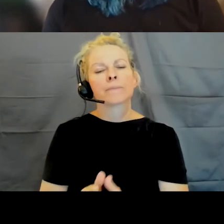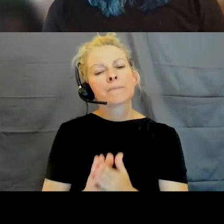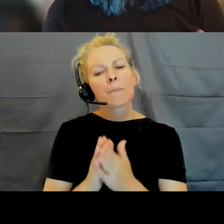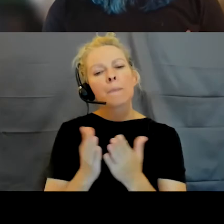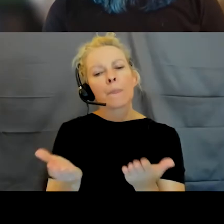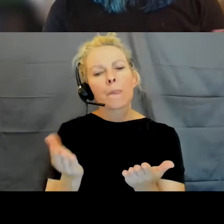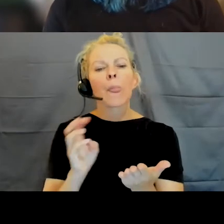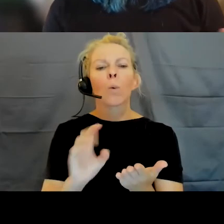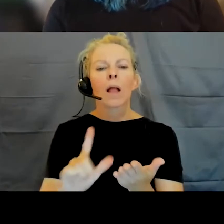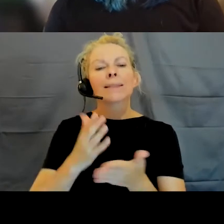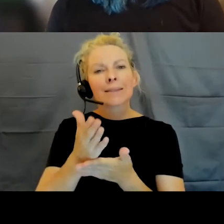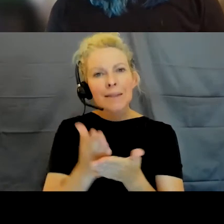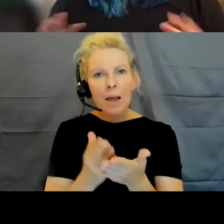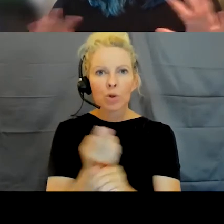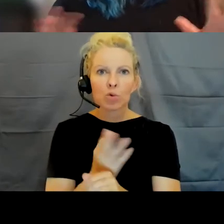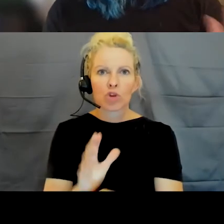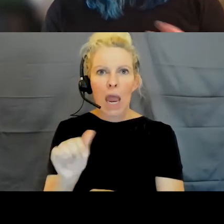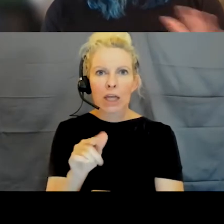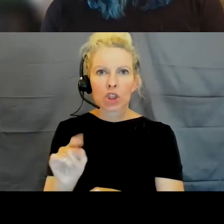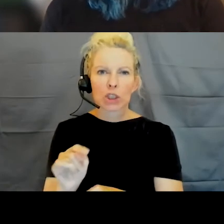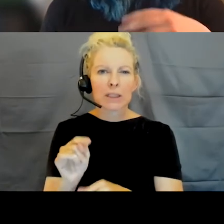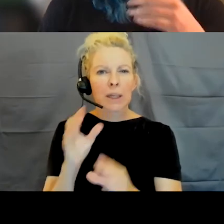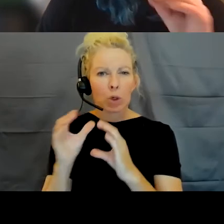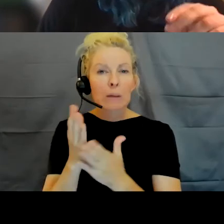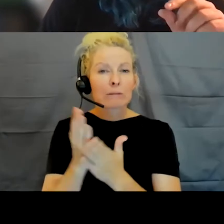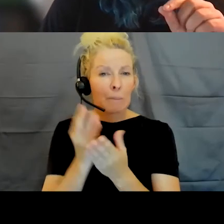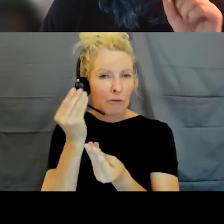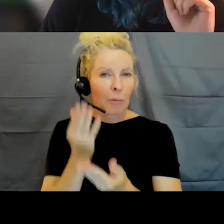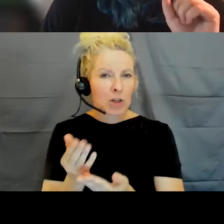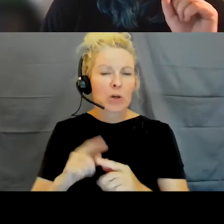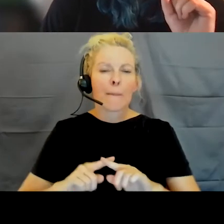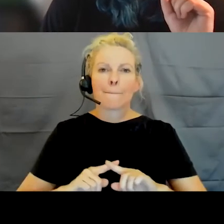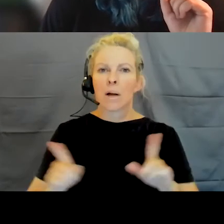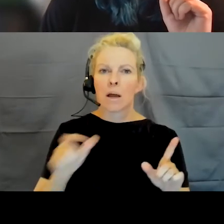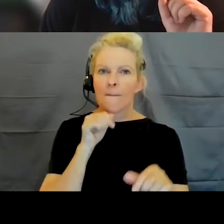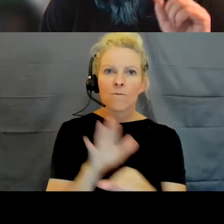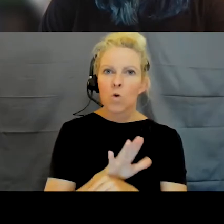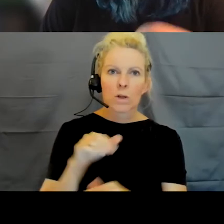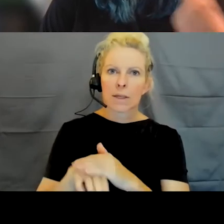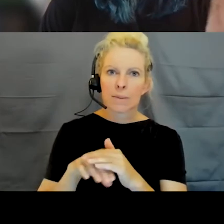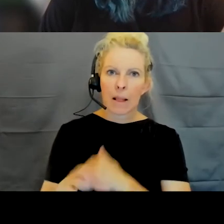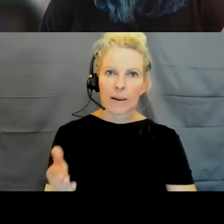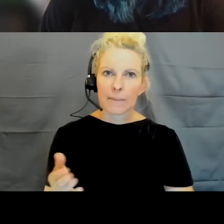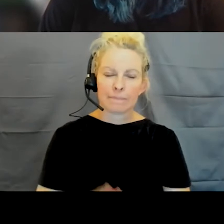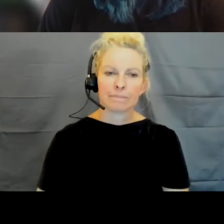agents will still communicate some information, we get into it, but we need to find out why that is